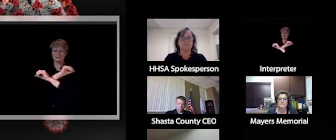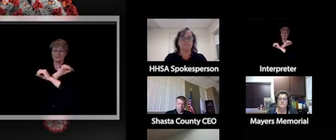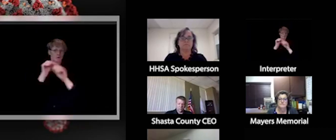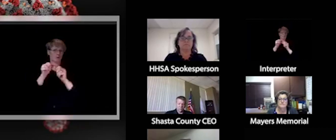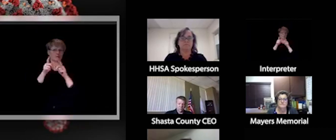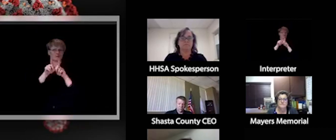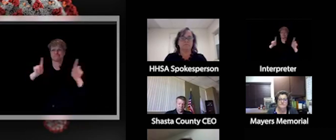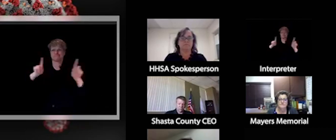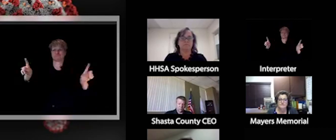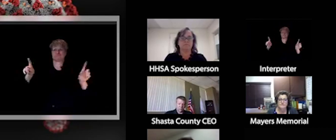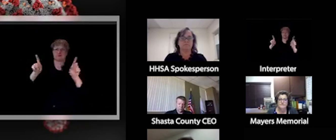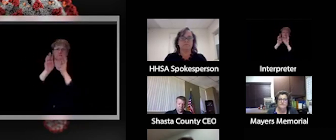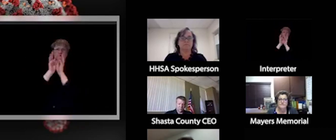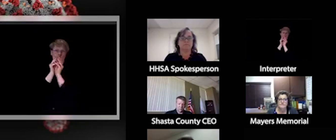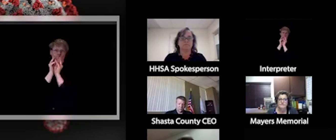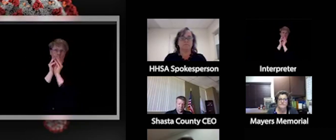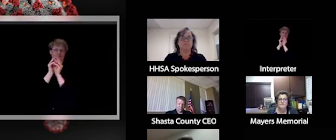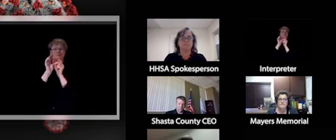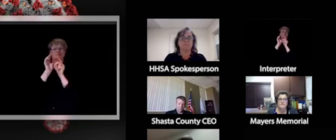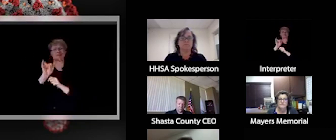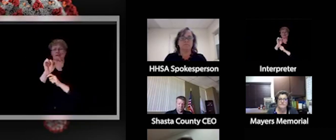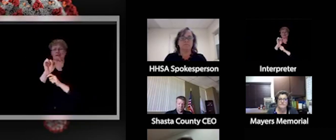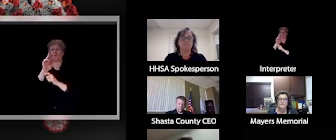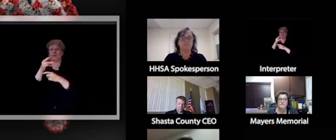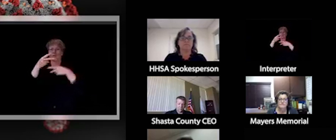The fact that businesses are open, I’m sure we are getting some community transmission